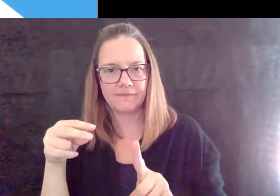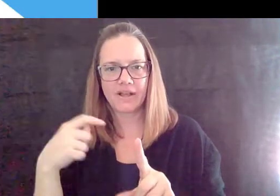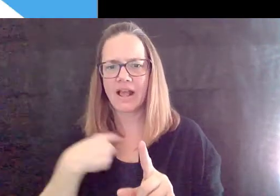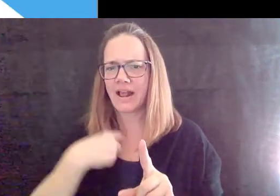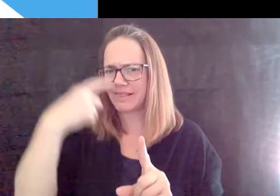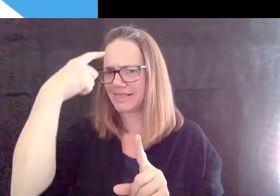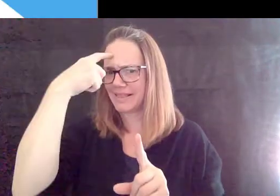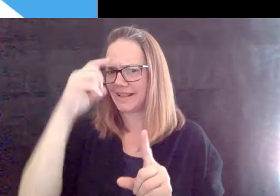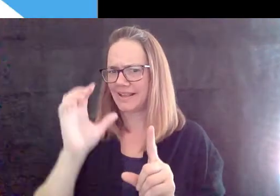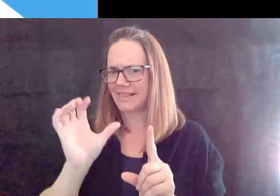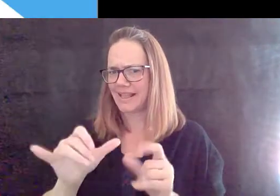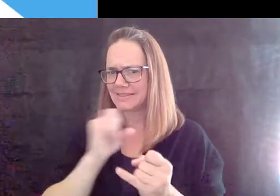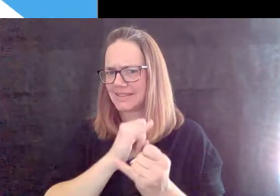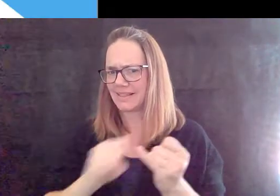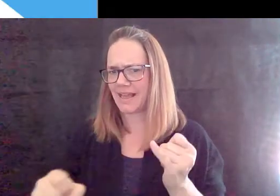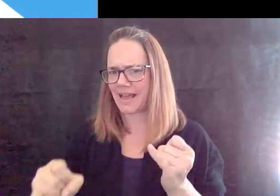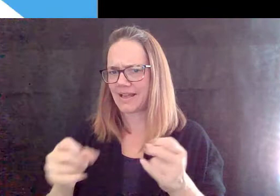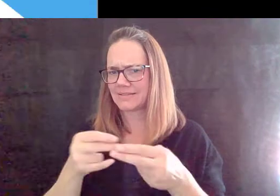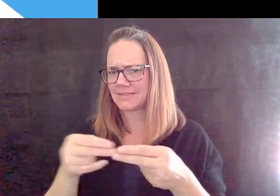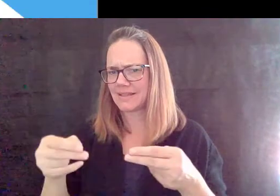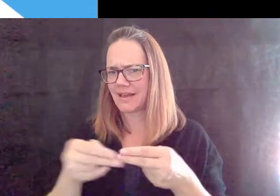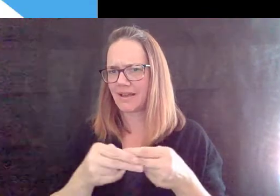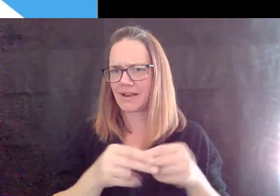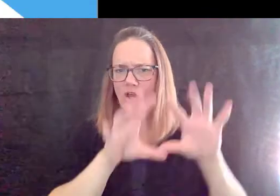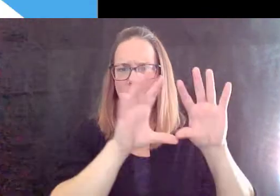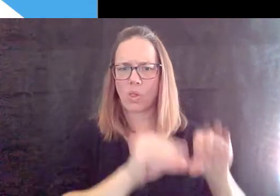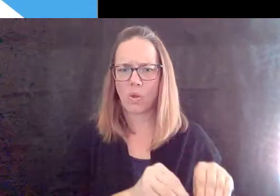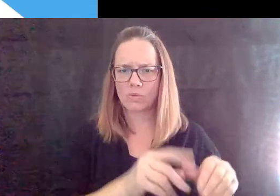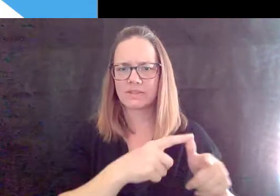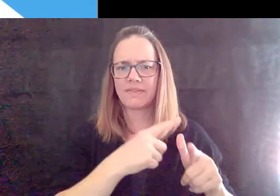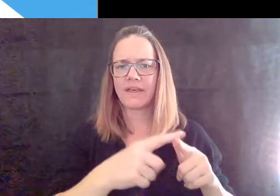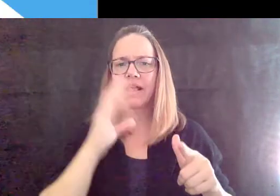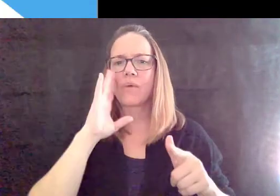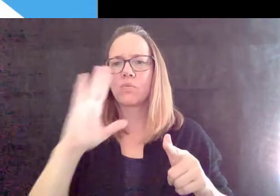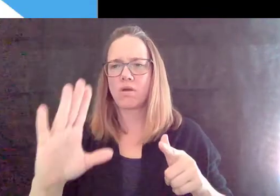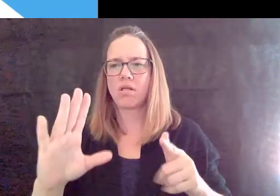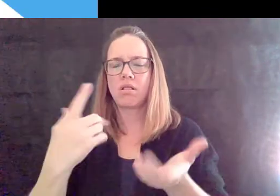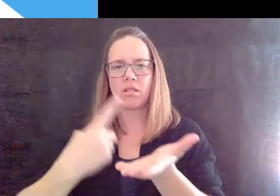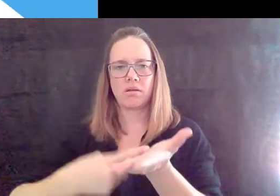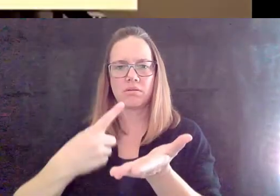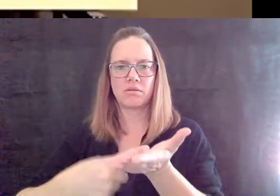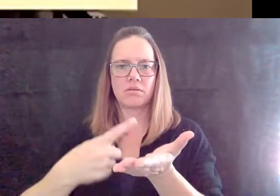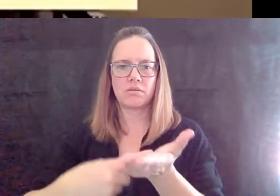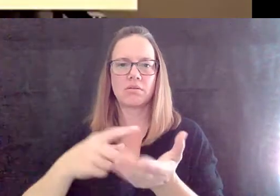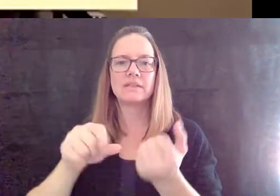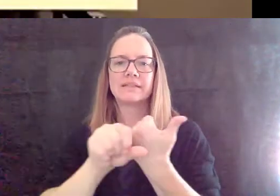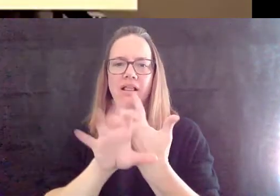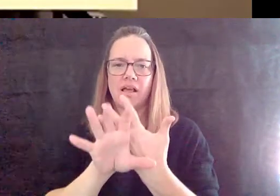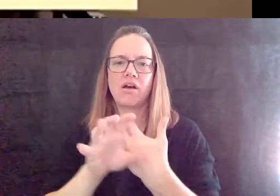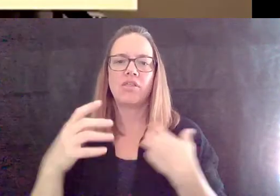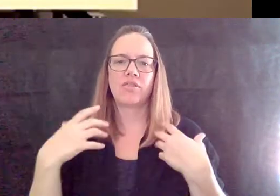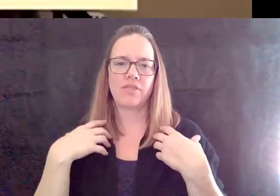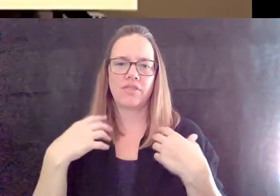And I think that's the next-- the last slide in this deck if you close that. And I'll talk a little bit about the telehealth app.